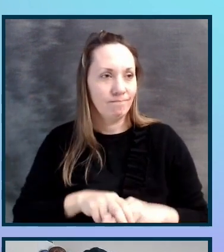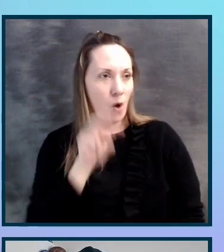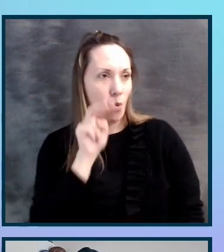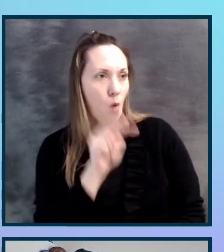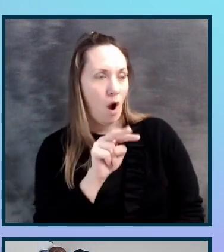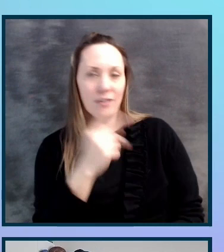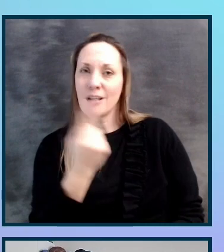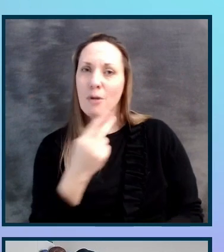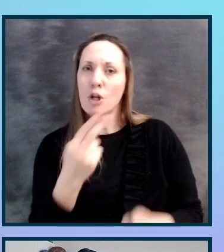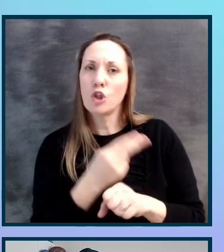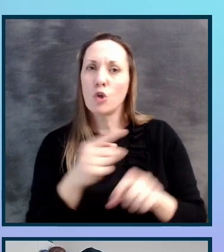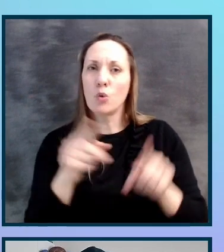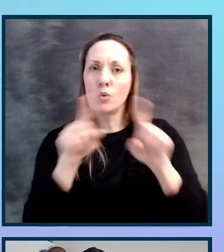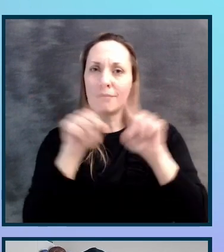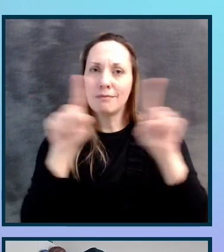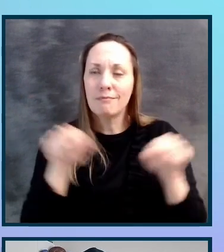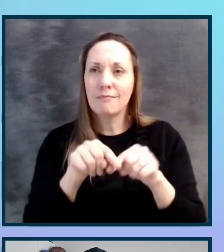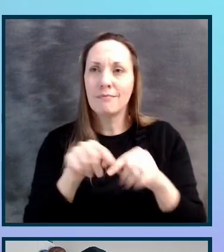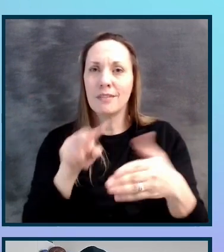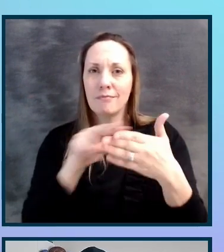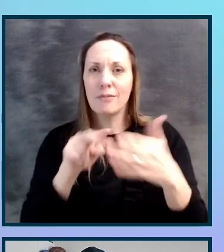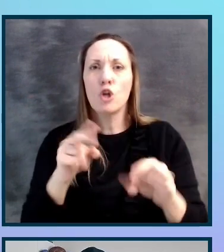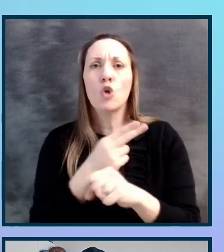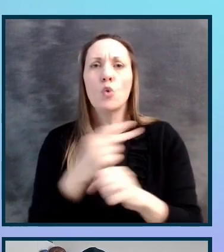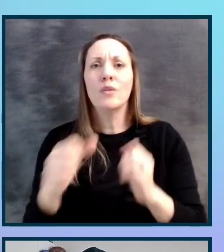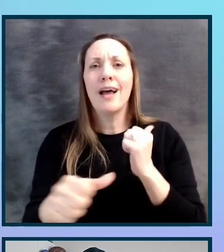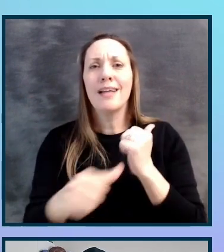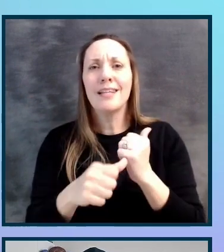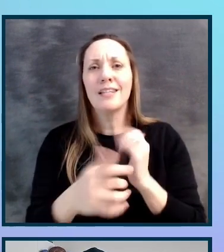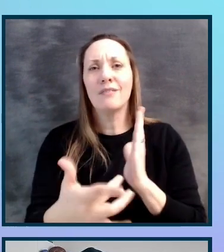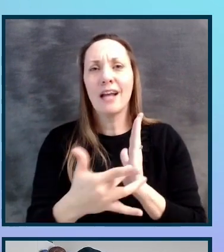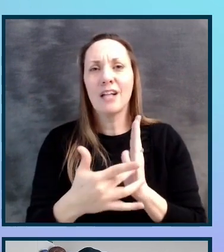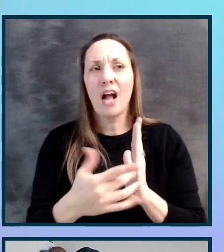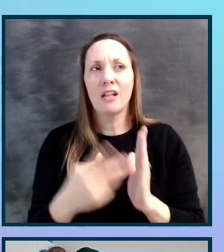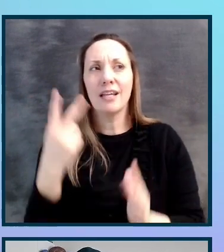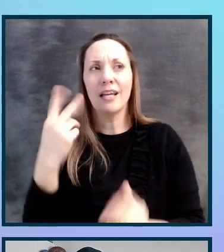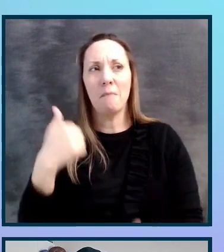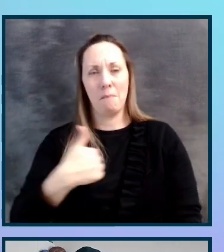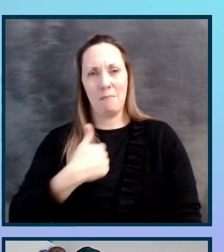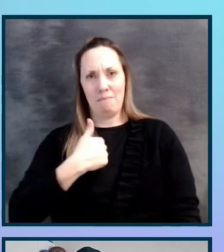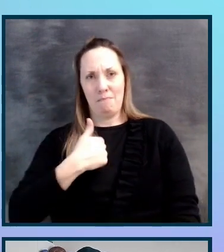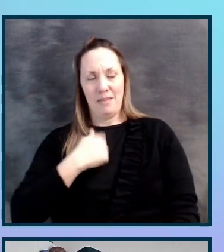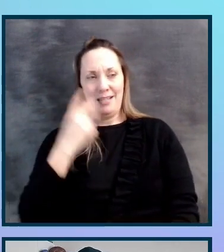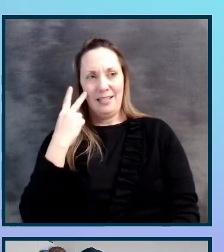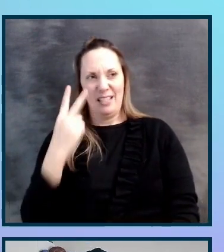use assistive technology and see how bad the stuff I made was, right?